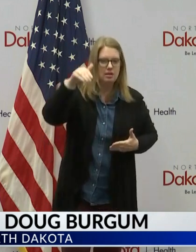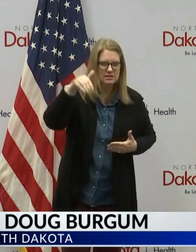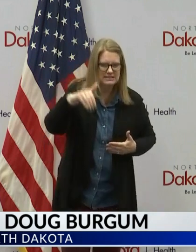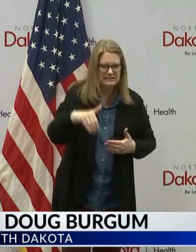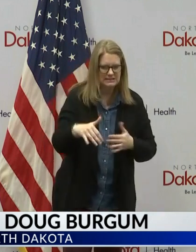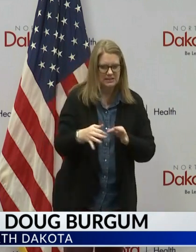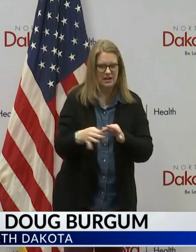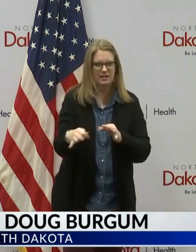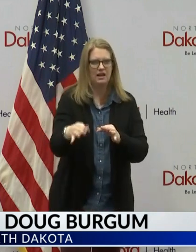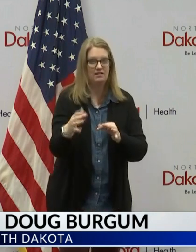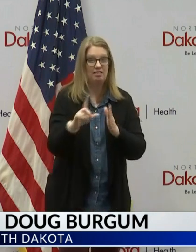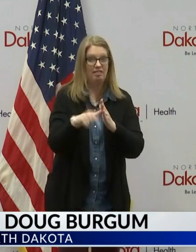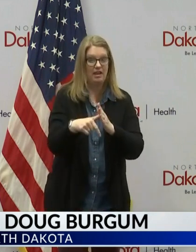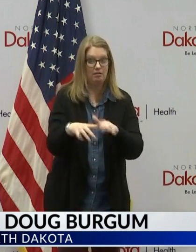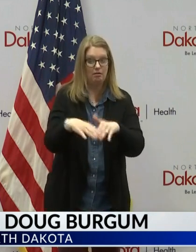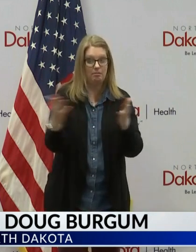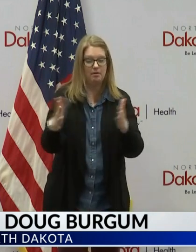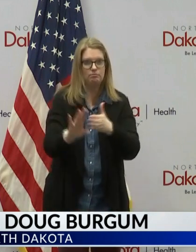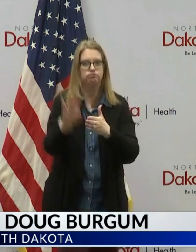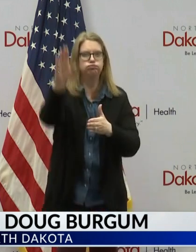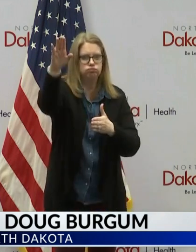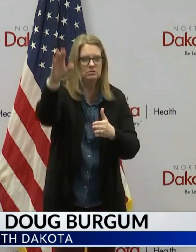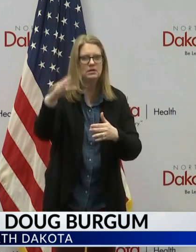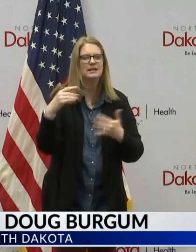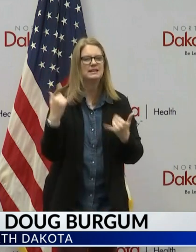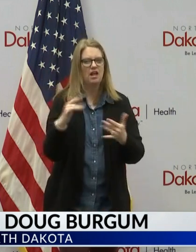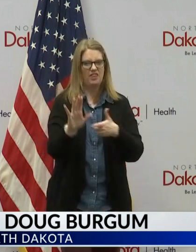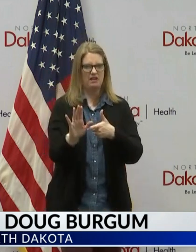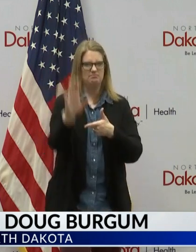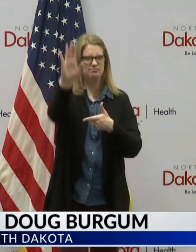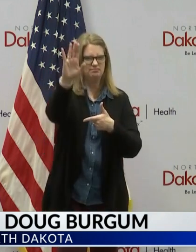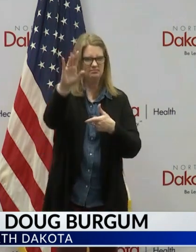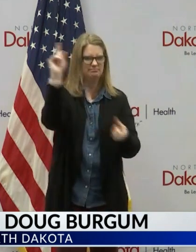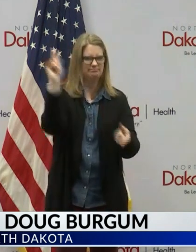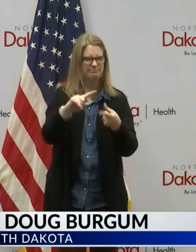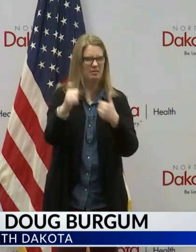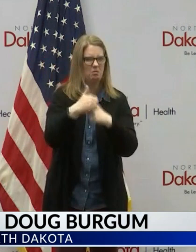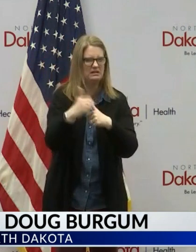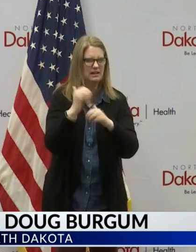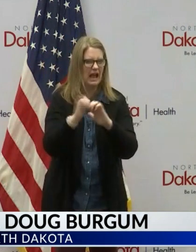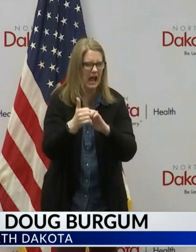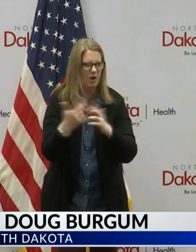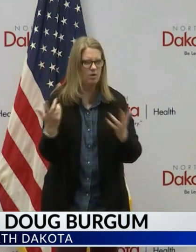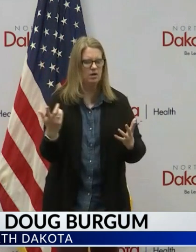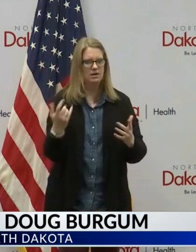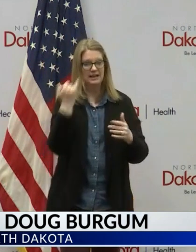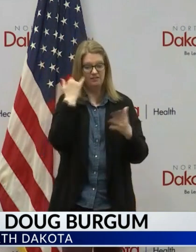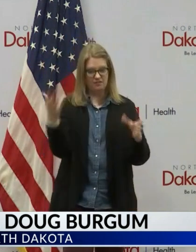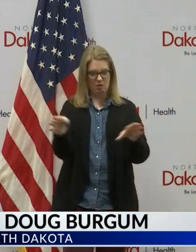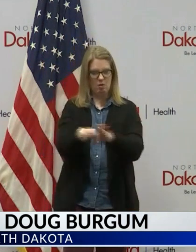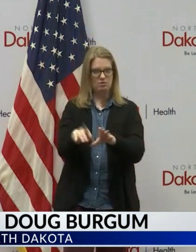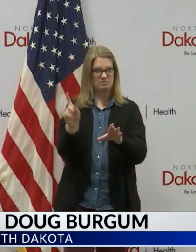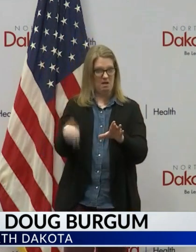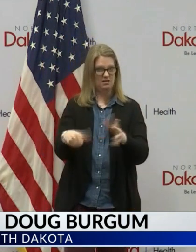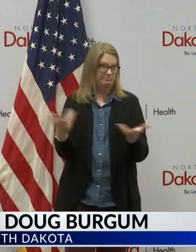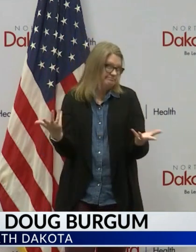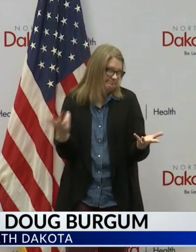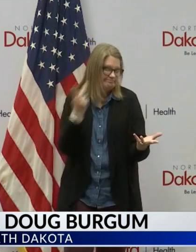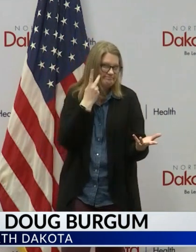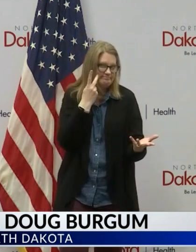THE VIRUS IS SOLVED. IT COULD HAVE ANOTHER SPIKE, ANOTHER WEEKS DOWN THE ROAD, AND HOW DO YOU MITIGATE THE